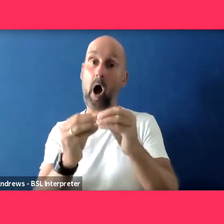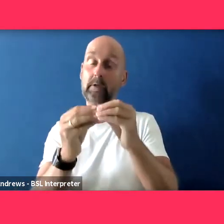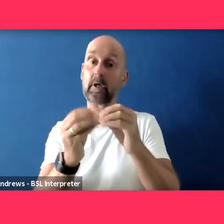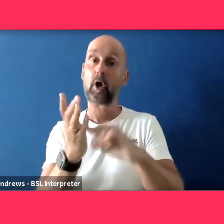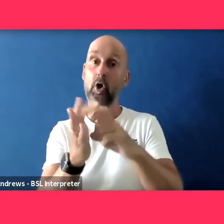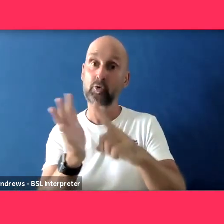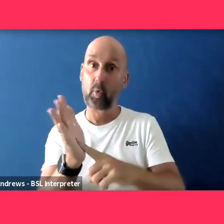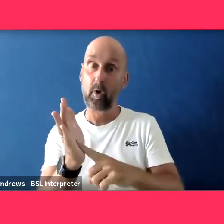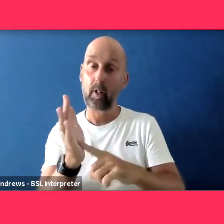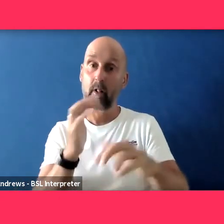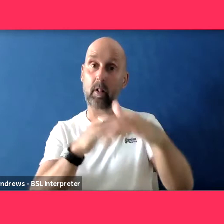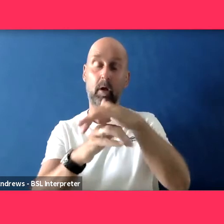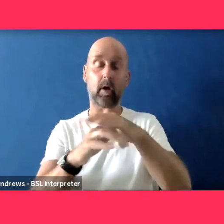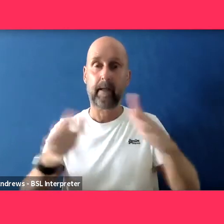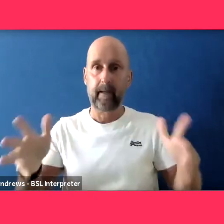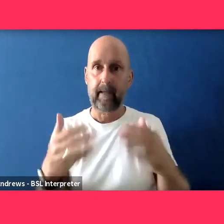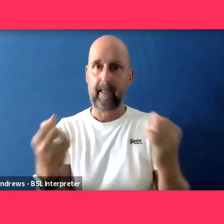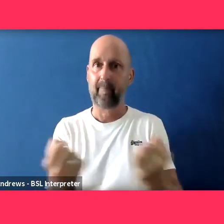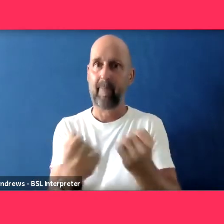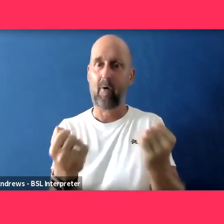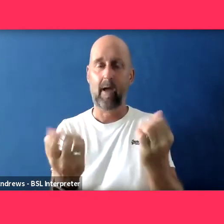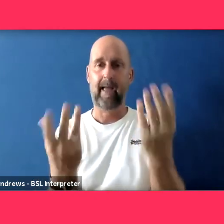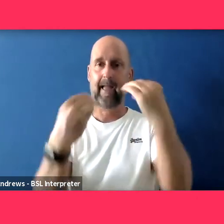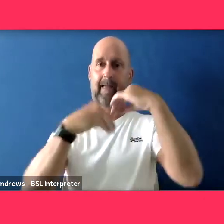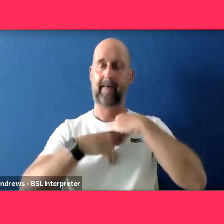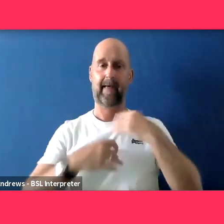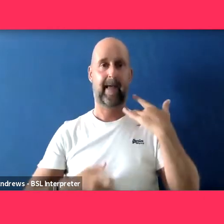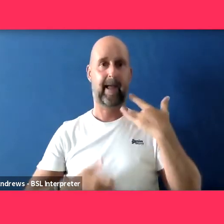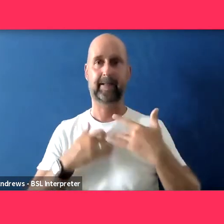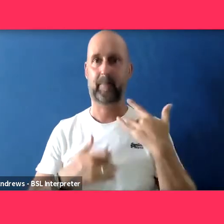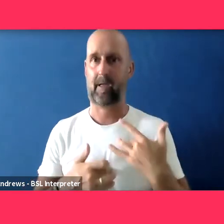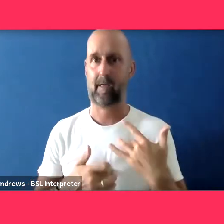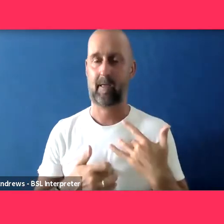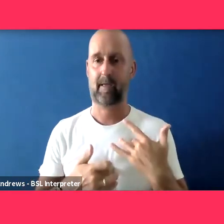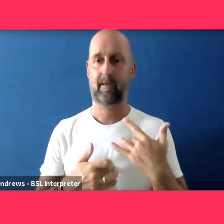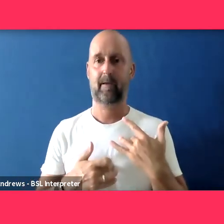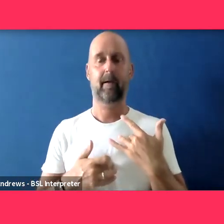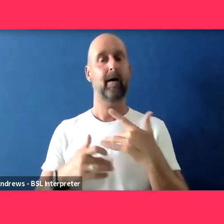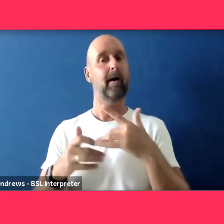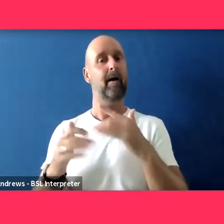and inspiring. If we know this, arts education and higher education, we know needs to change.